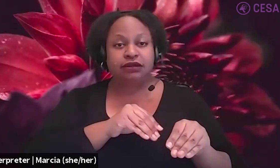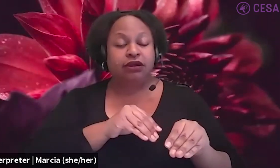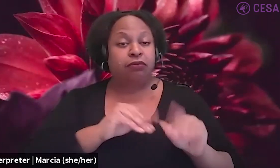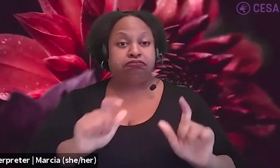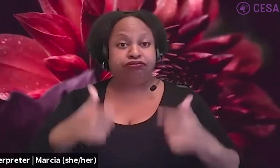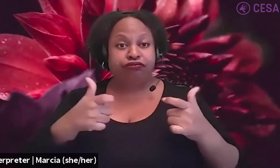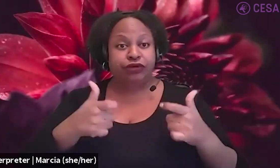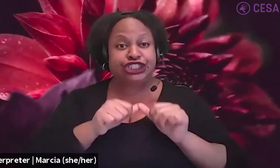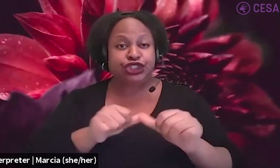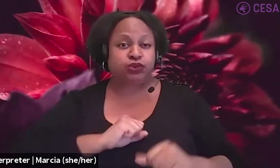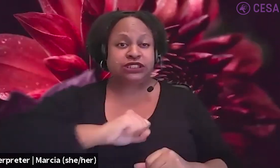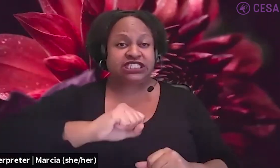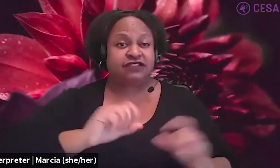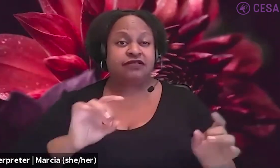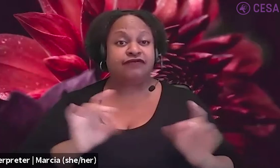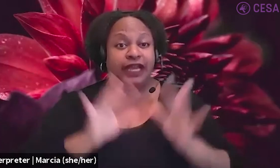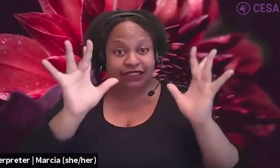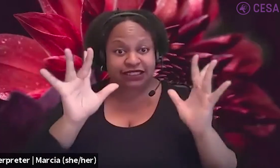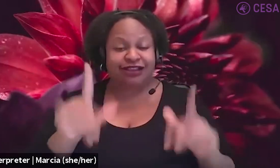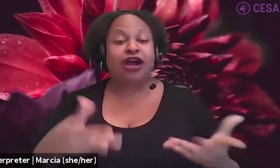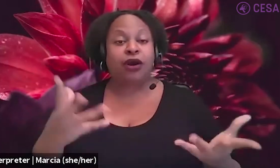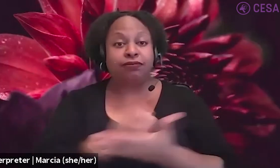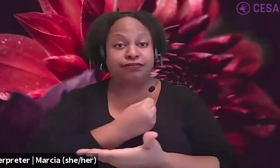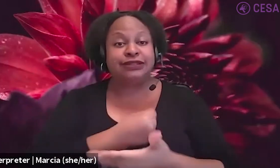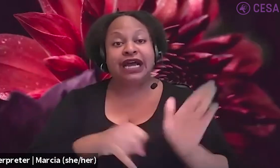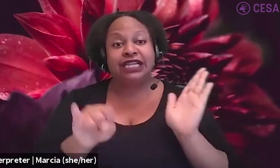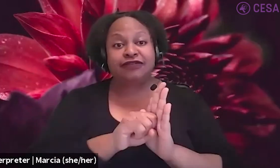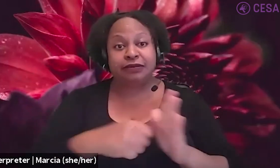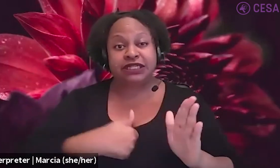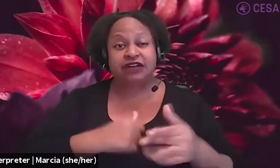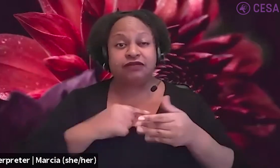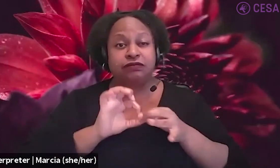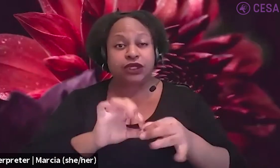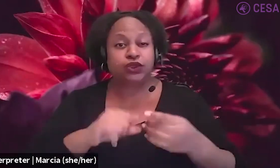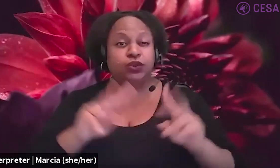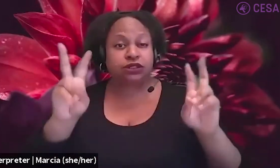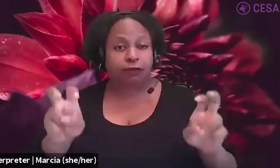to identify myself in terms of food, food violence or food insecurities my working class roots, not